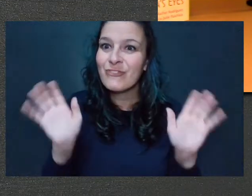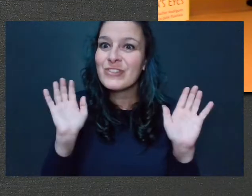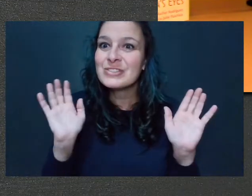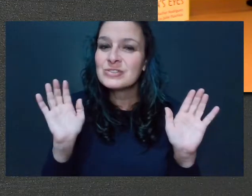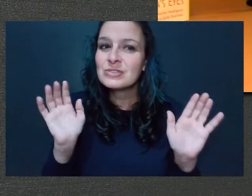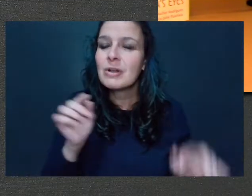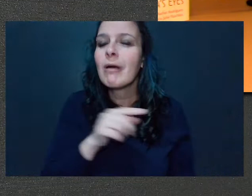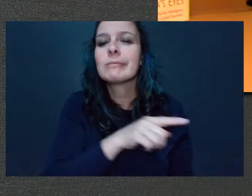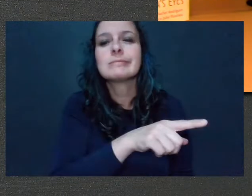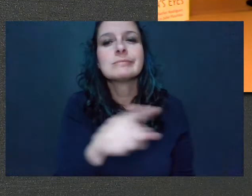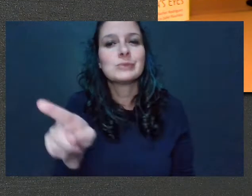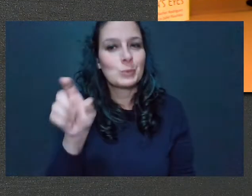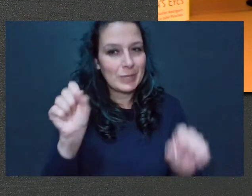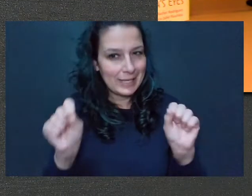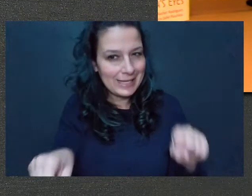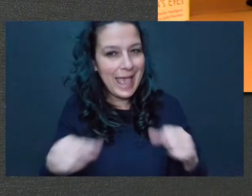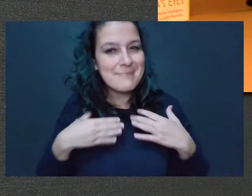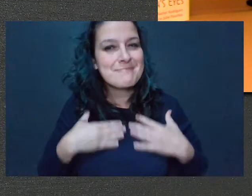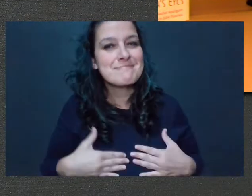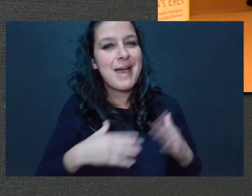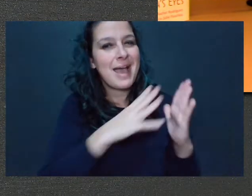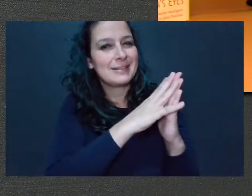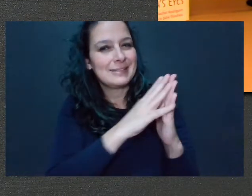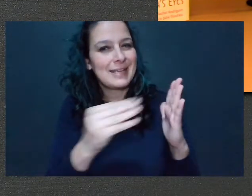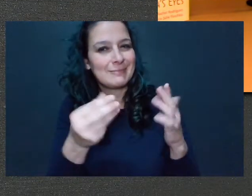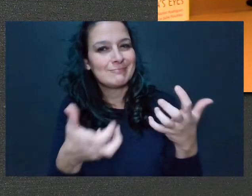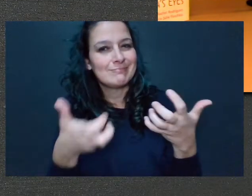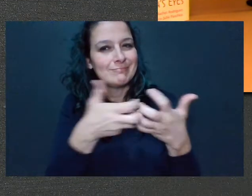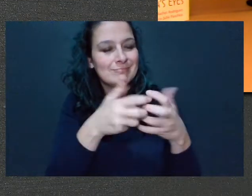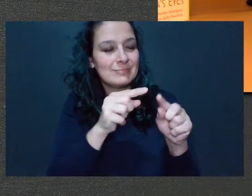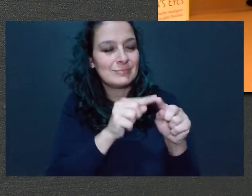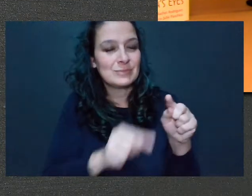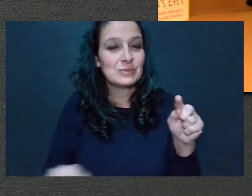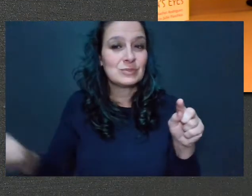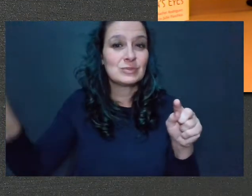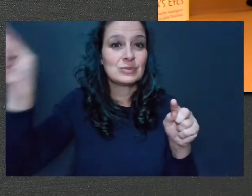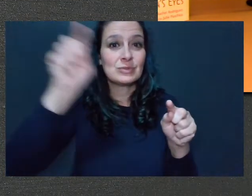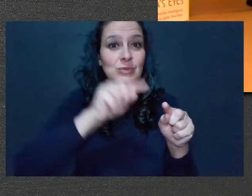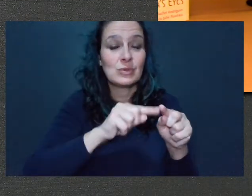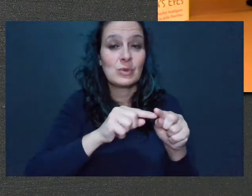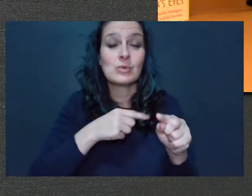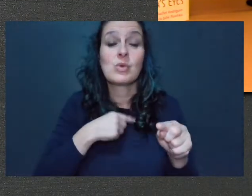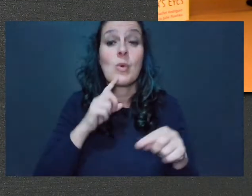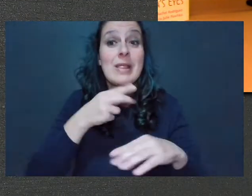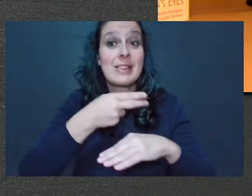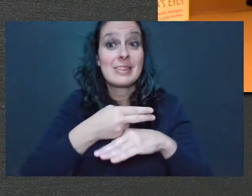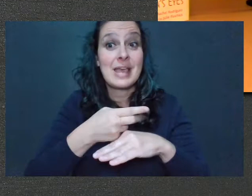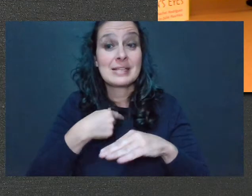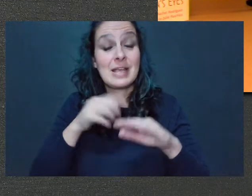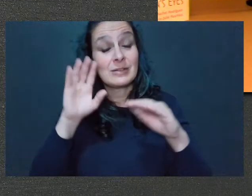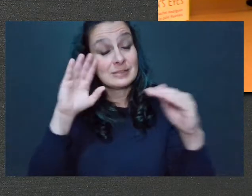I bet you can make your body turn into a circle. Can you lay down and bring your arms around and touch your feet?